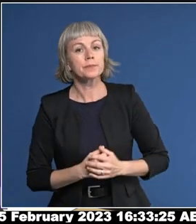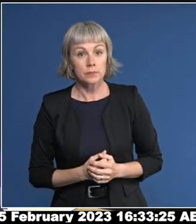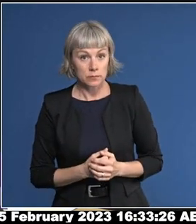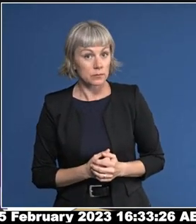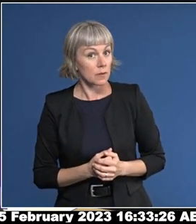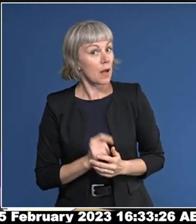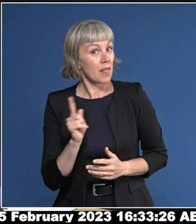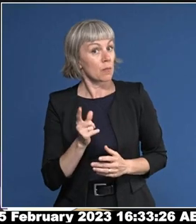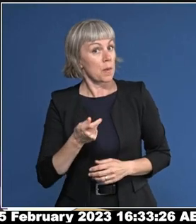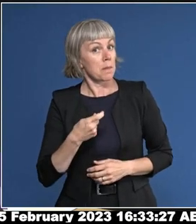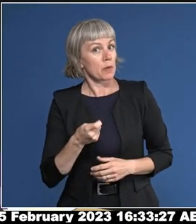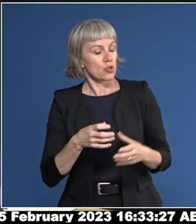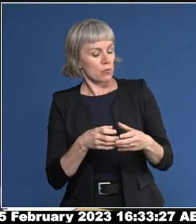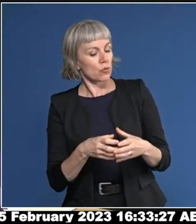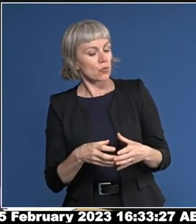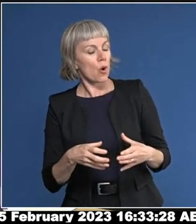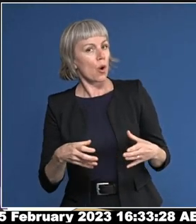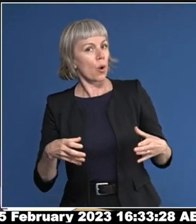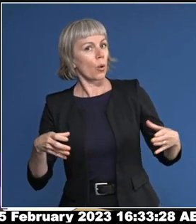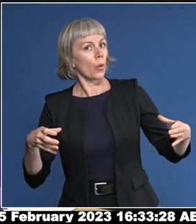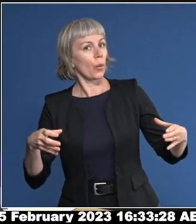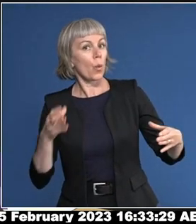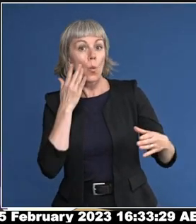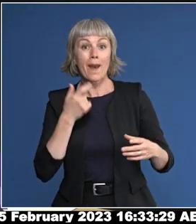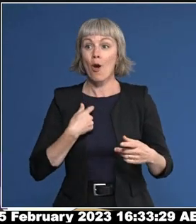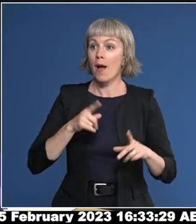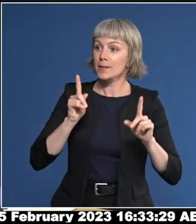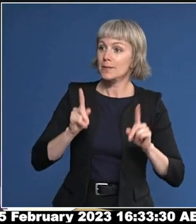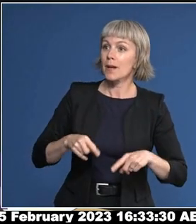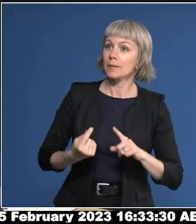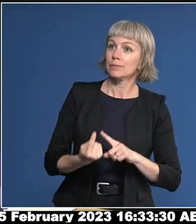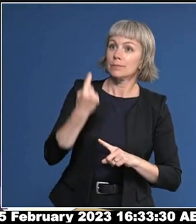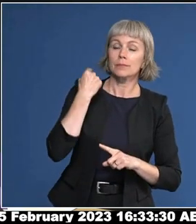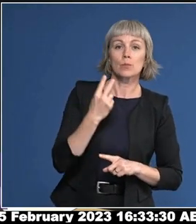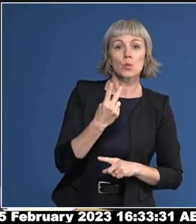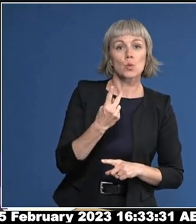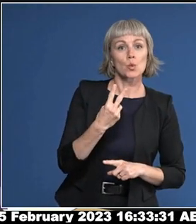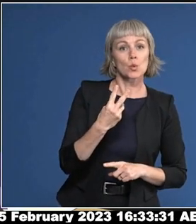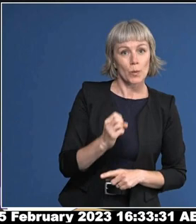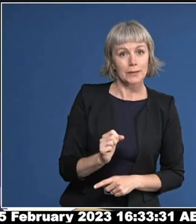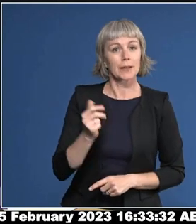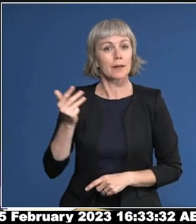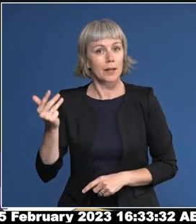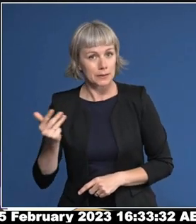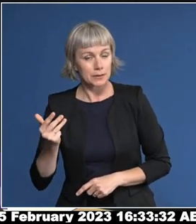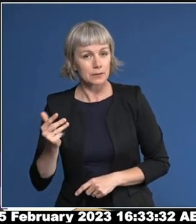perspective. When I started back in 2019, we had approximately 60 members and we are now